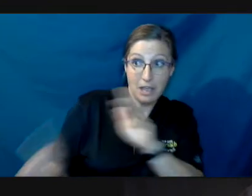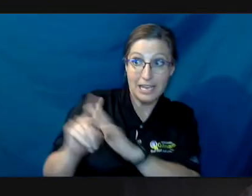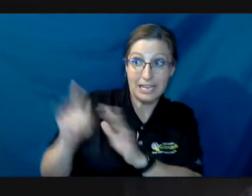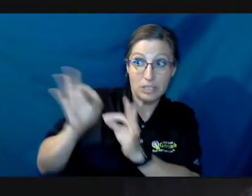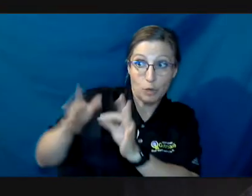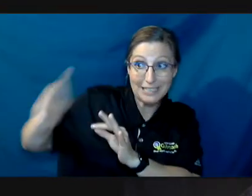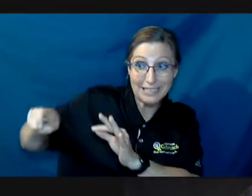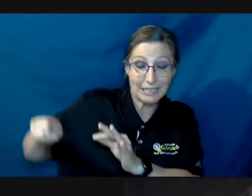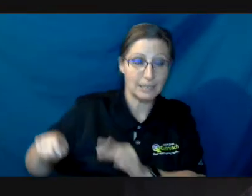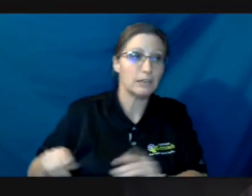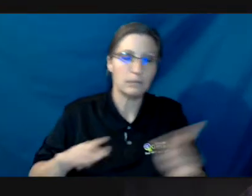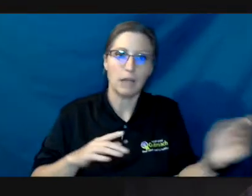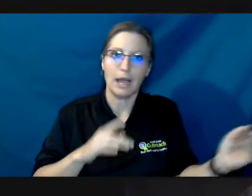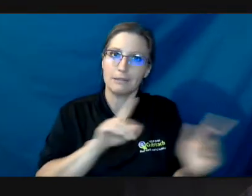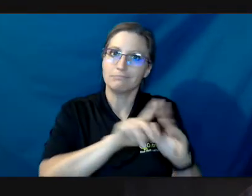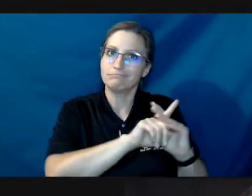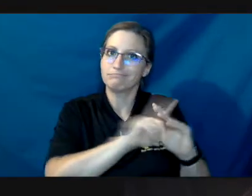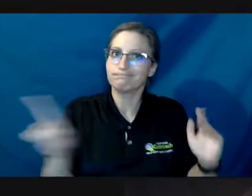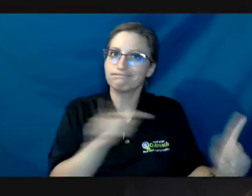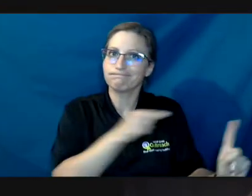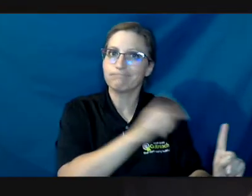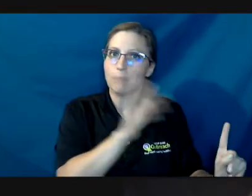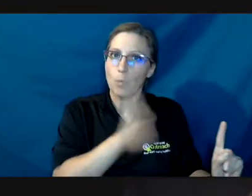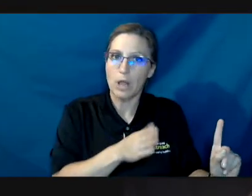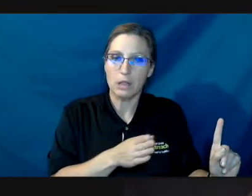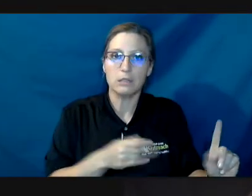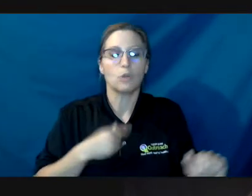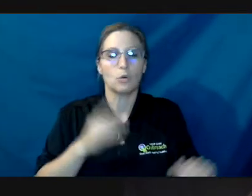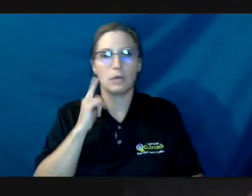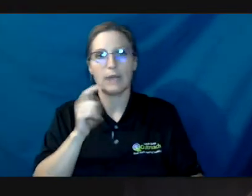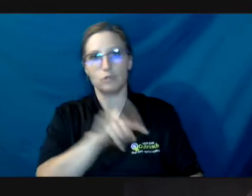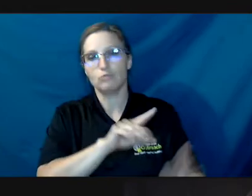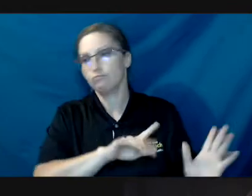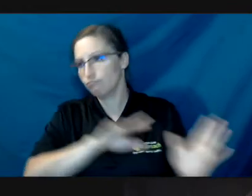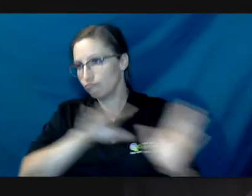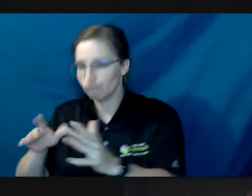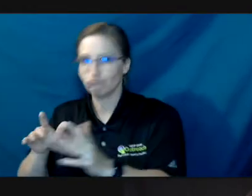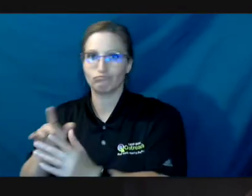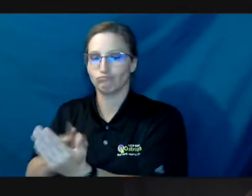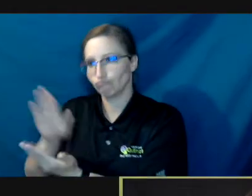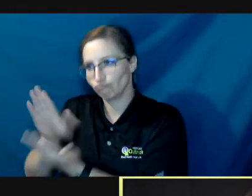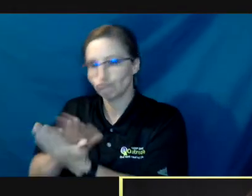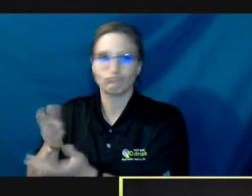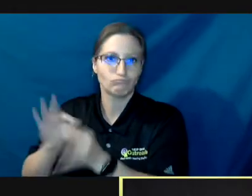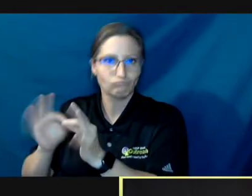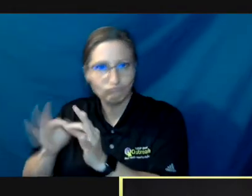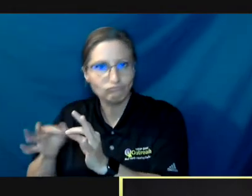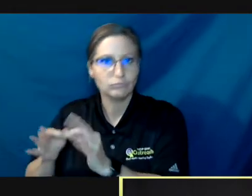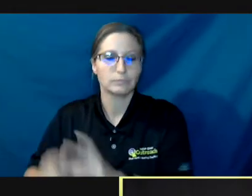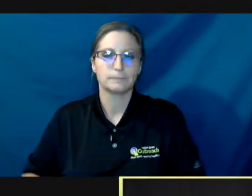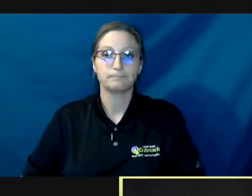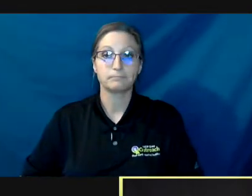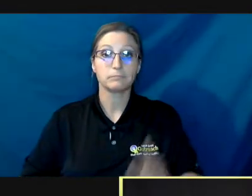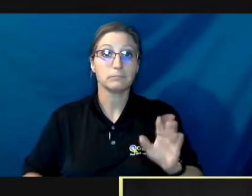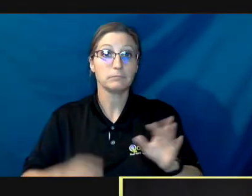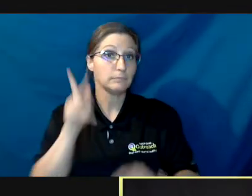I have to go so don't rely on me for the supervision of other students. (Keith) A key part of that is communication